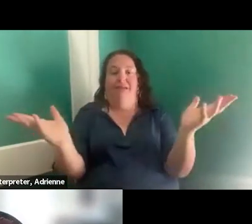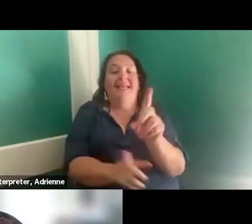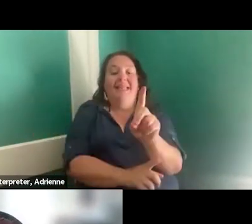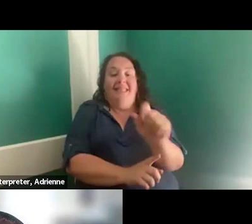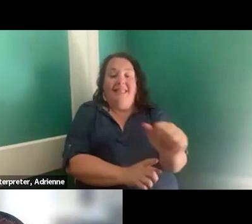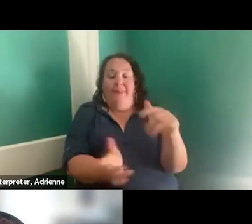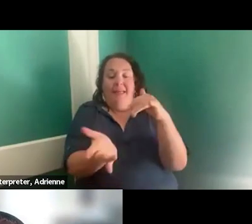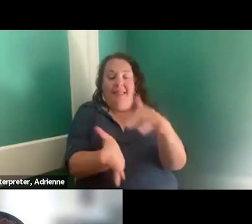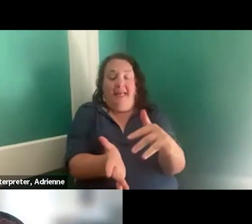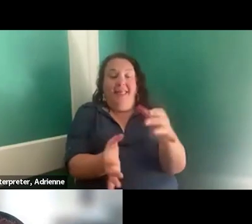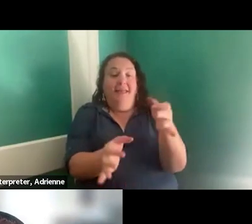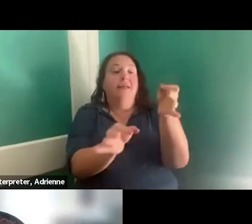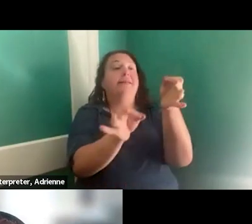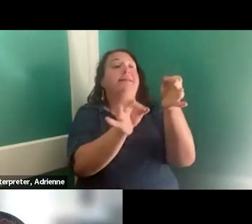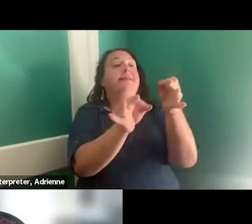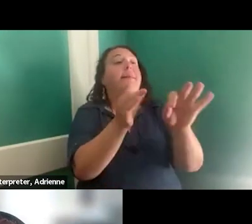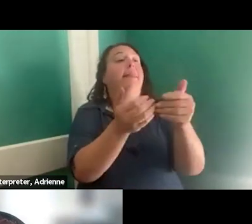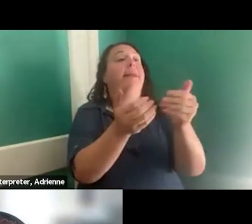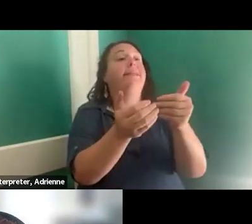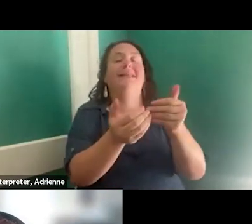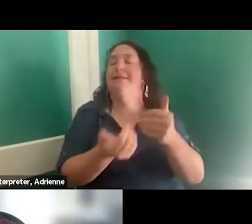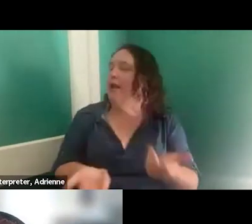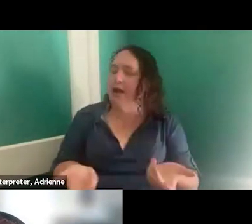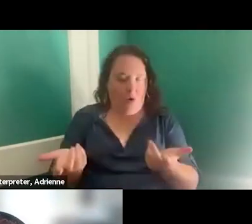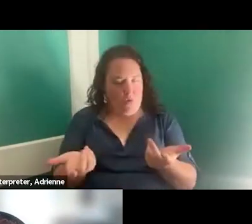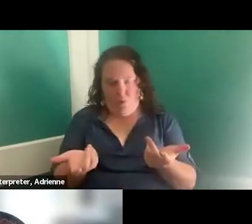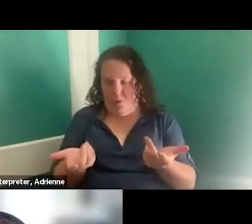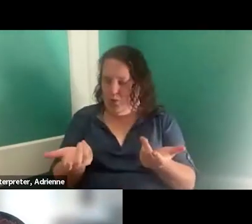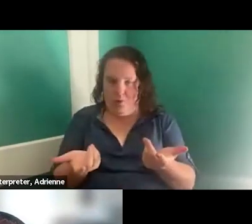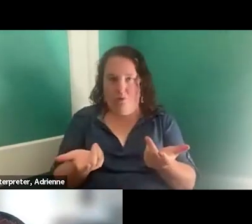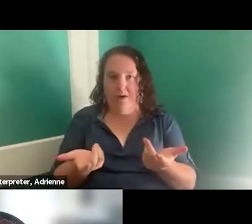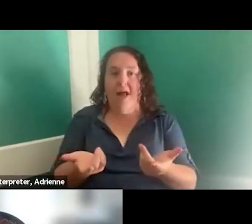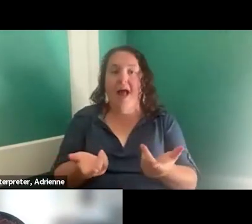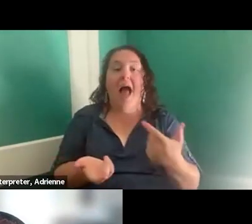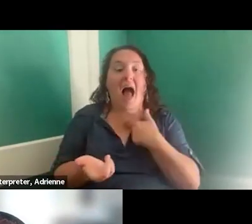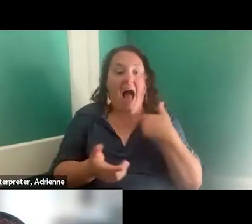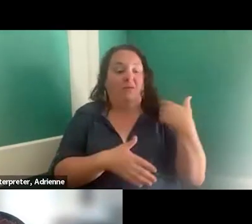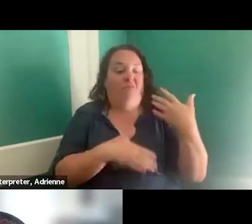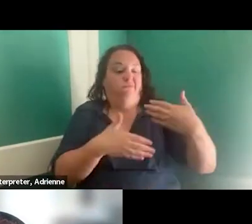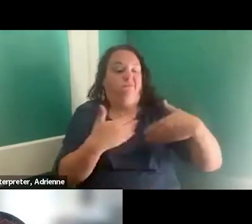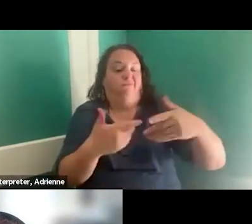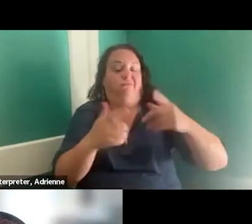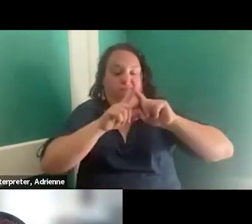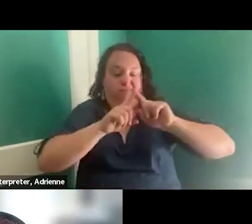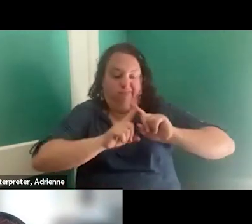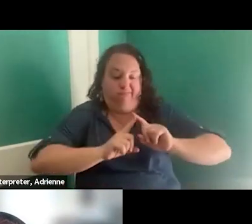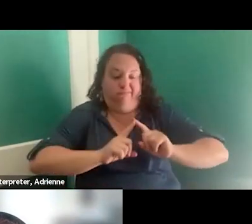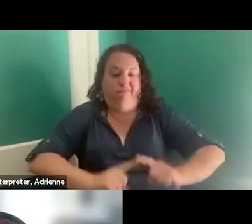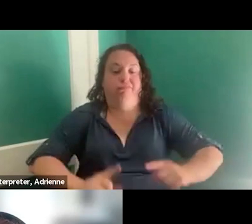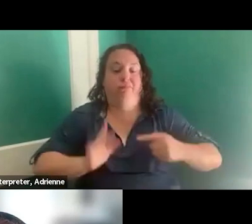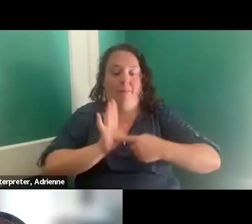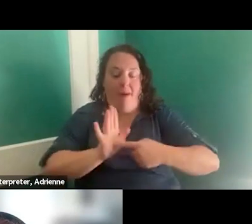Try to count how many models of disability I breeze through. Think past right and wrong.